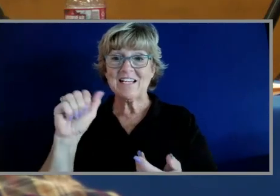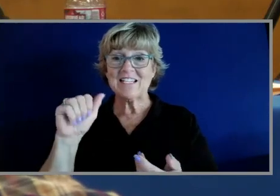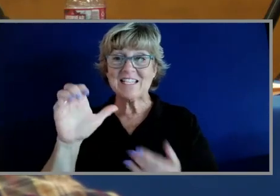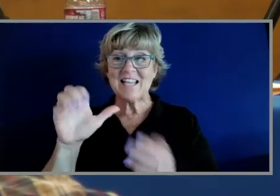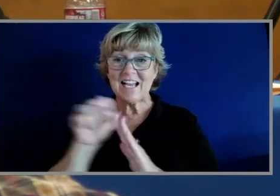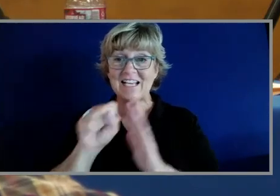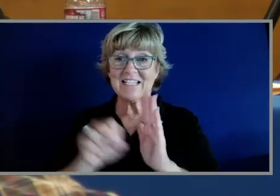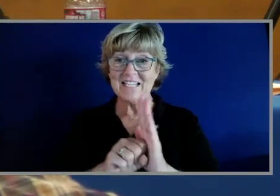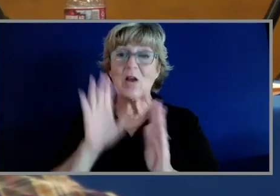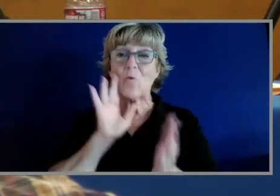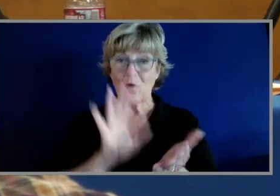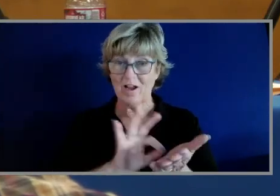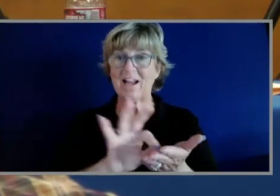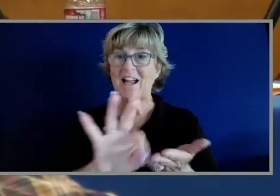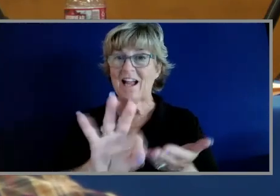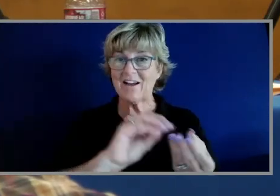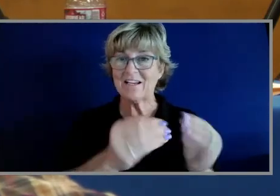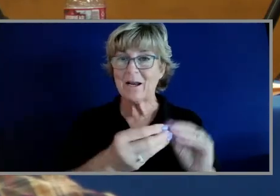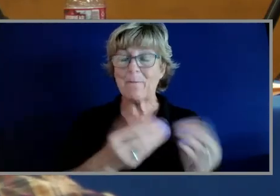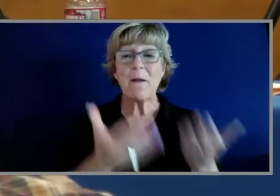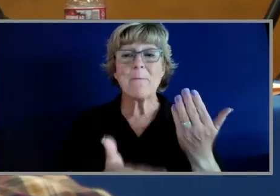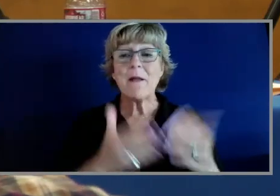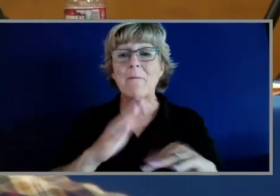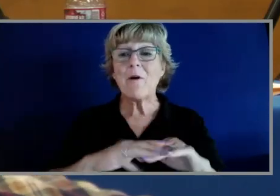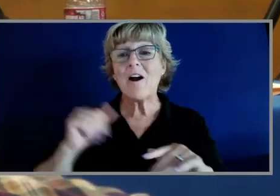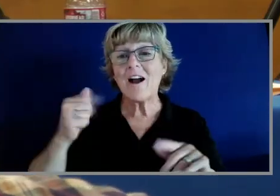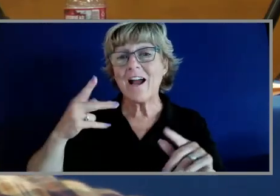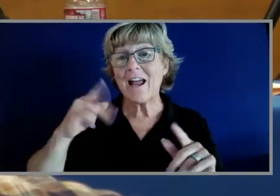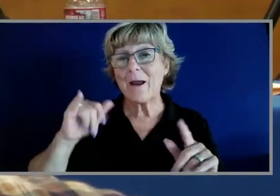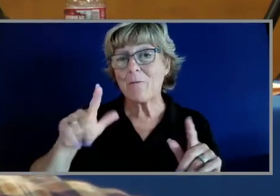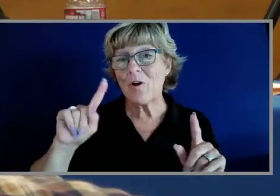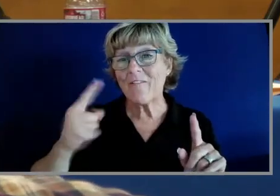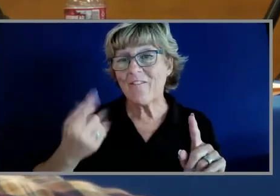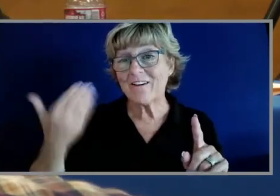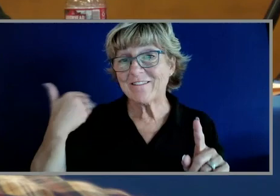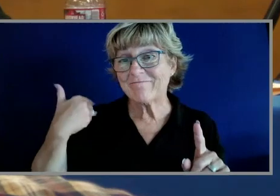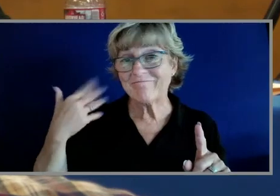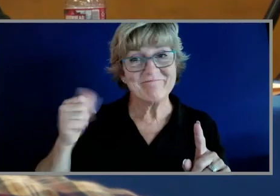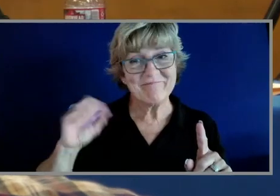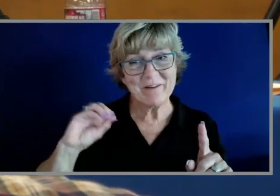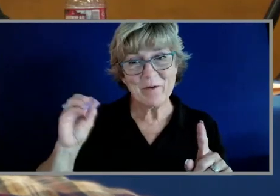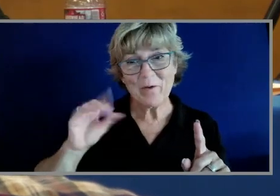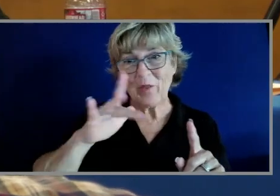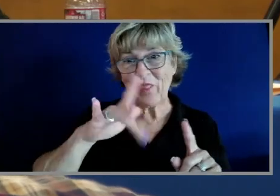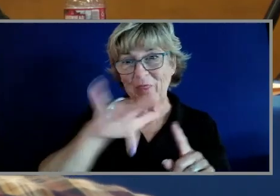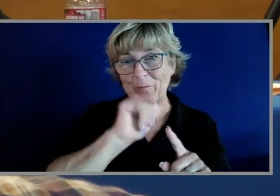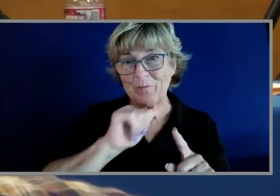Studio: There will, there will be when we look at a block that has a dorm at SAC State there will be people there, even